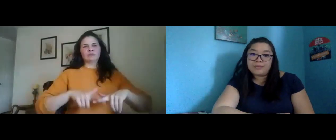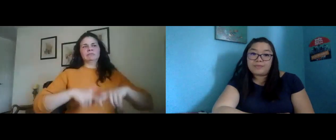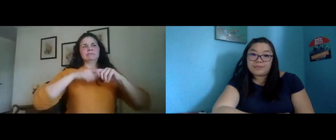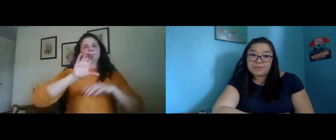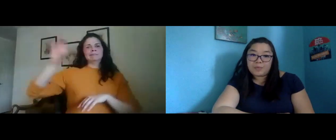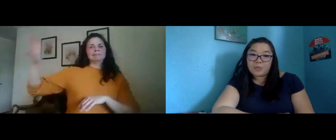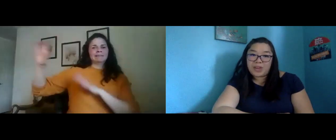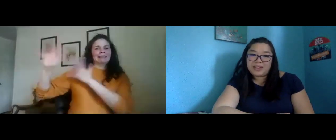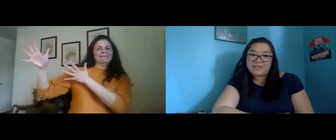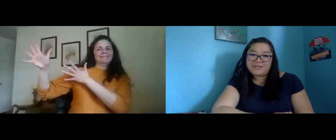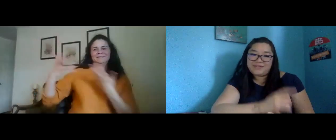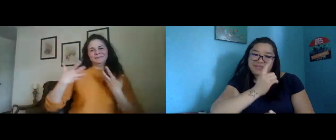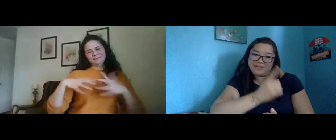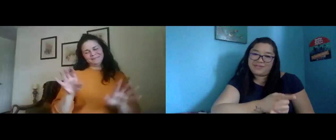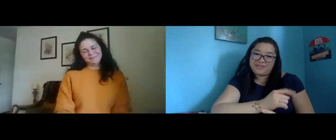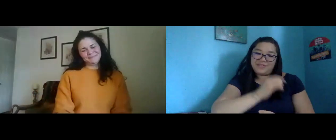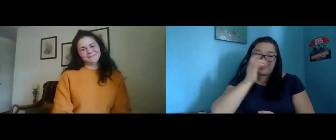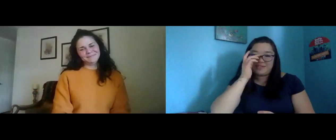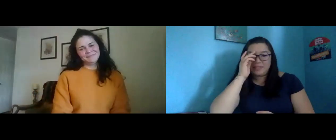We do not want to put it on hold.